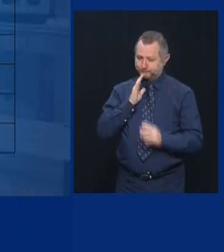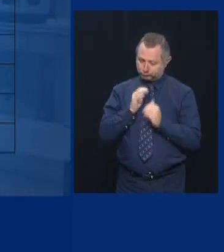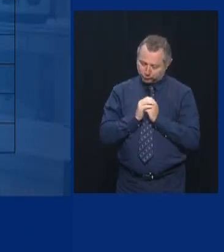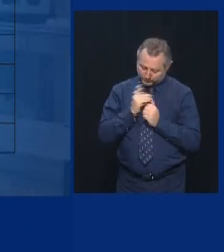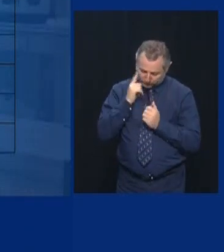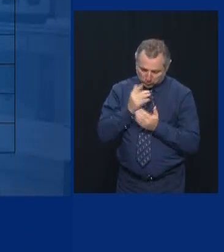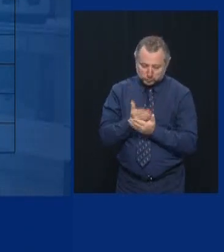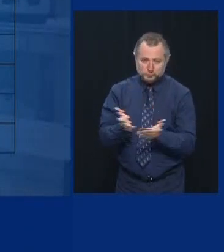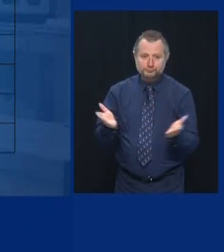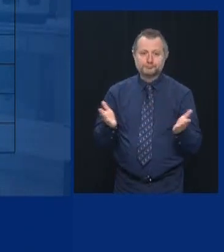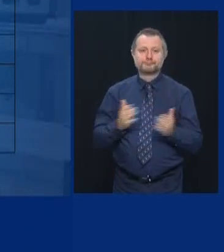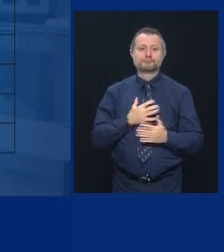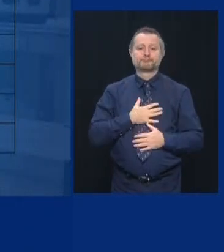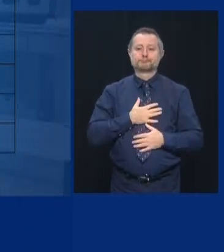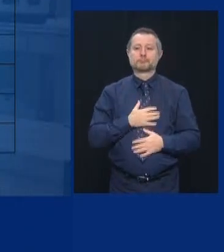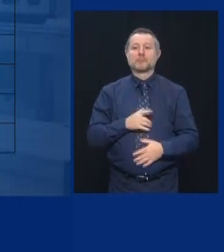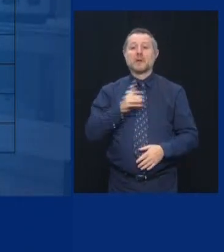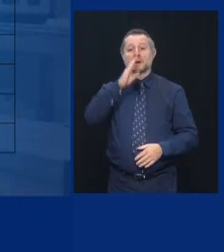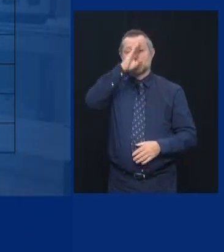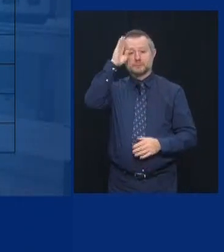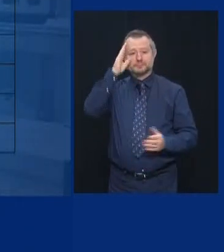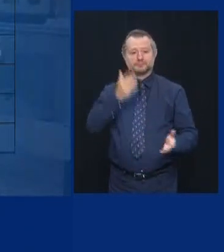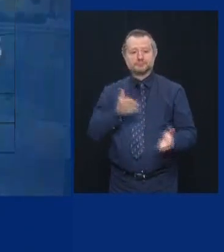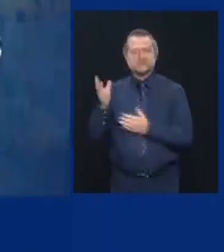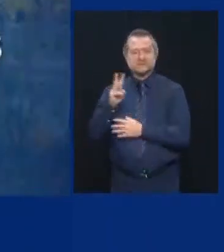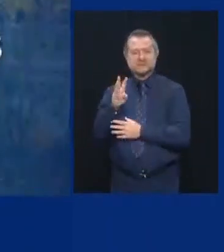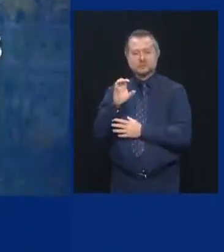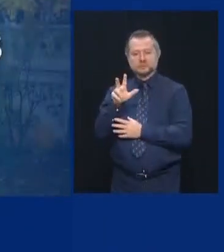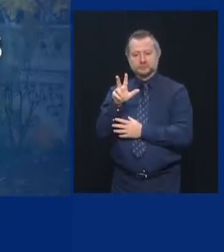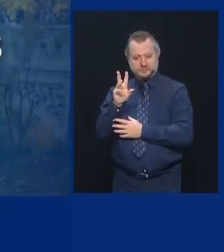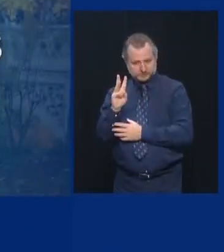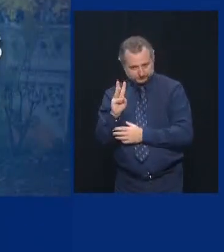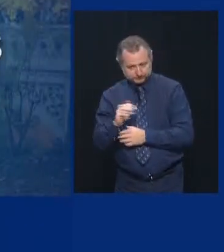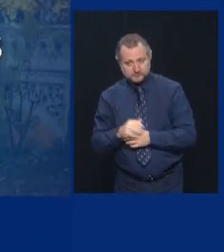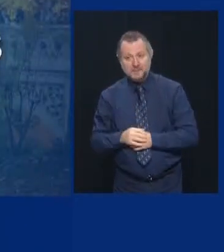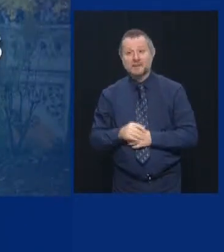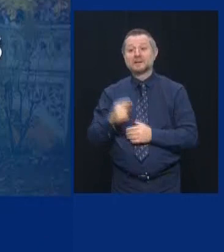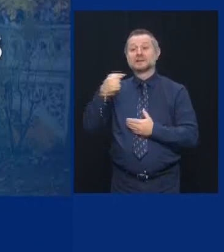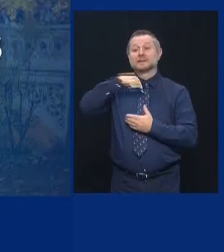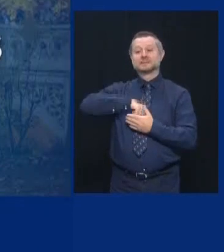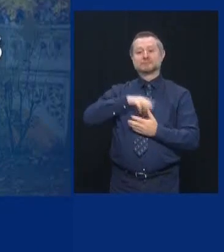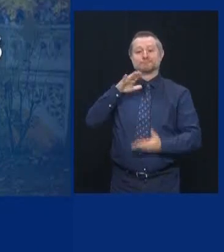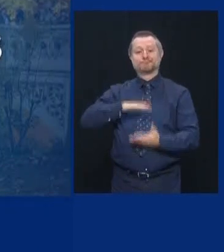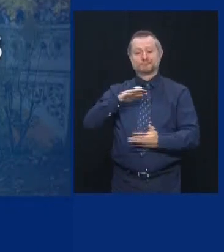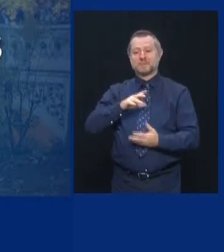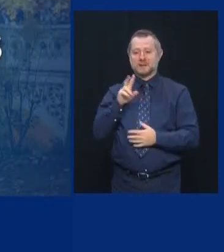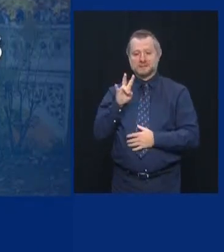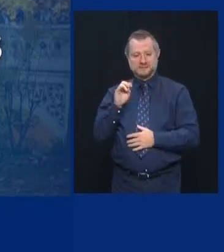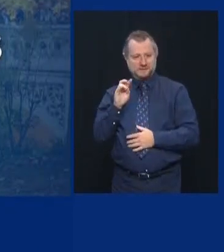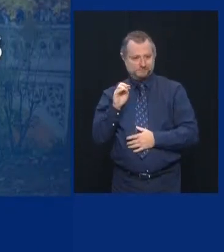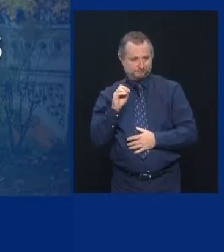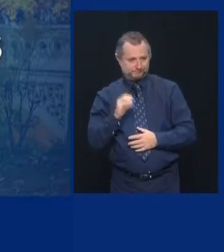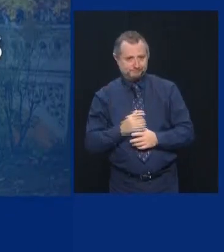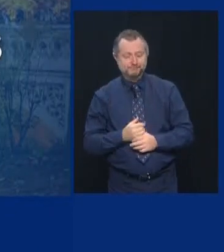BALANCE OF THE SAMPLE, IT'S 1.2. NUMBER OF DEATHS, 8. OUR THOUGHT AND PRAYERS. STATEWIDE HOSPITALIZATIONS, 636.